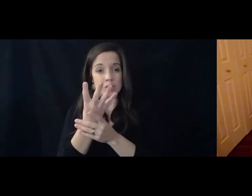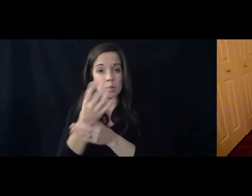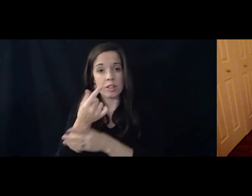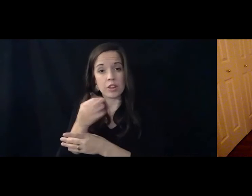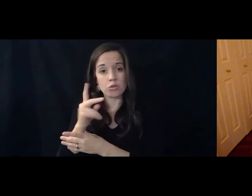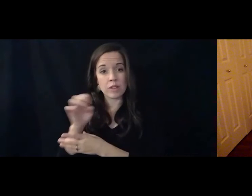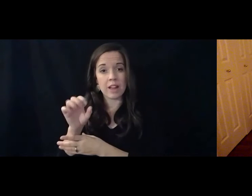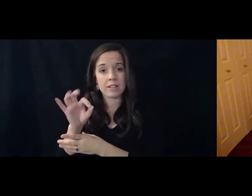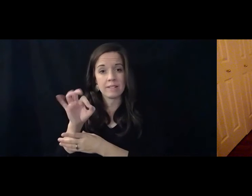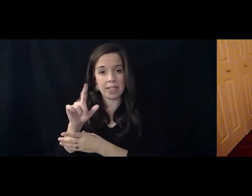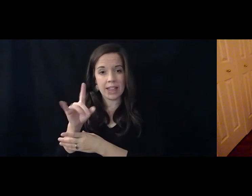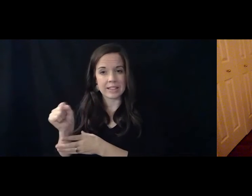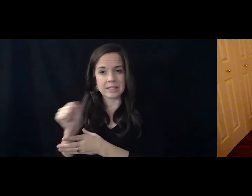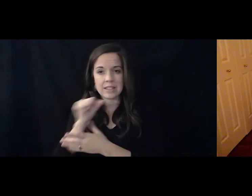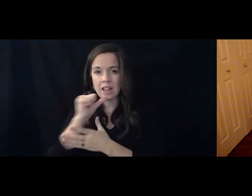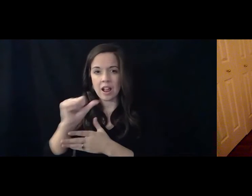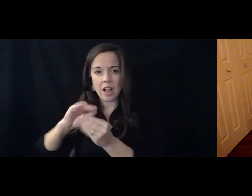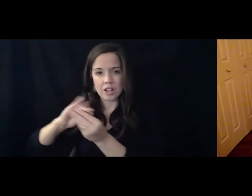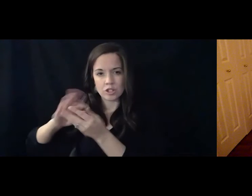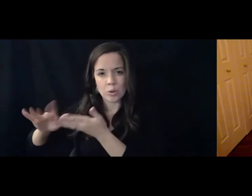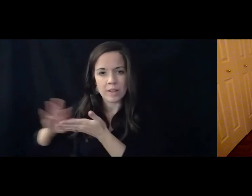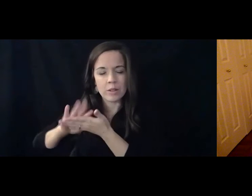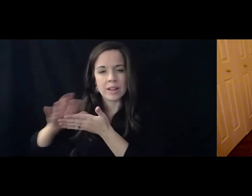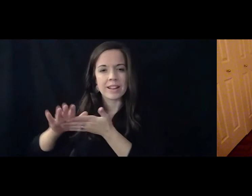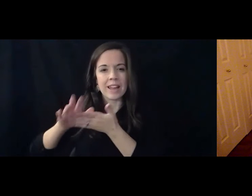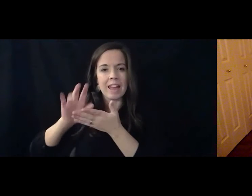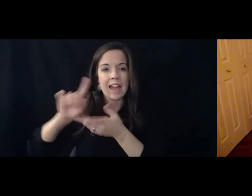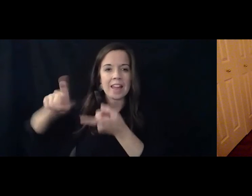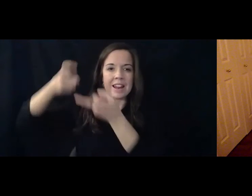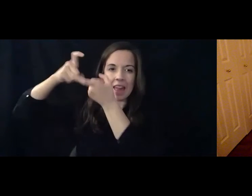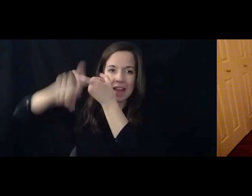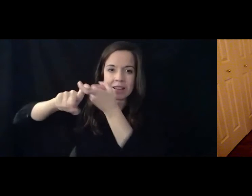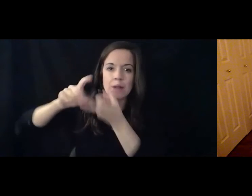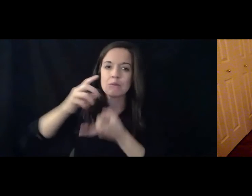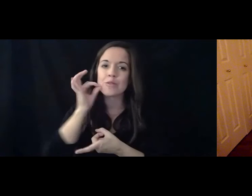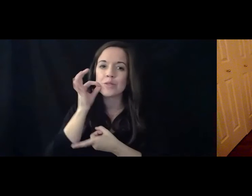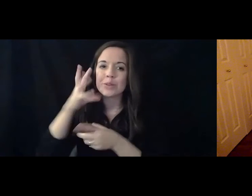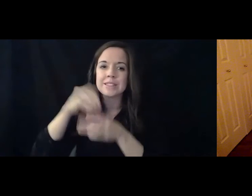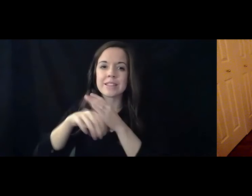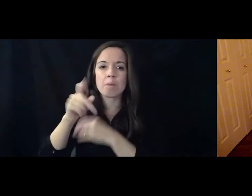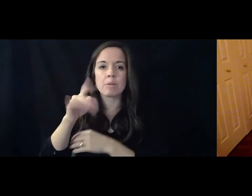forms and hang the bloodless red fruit back up in their perennials. Unwater the perennials,